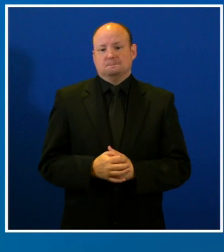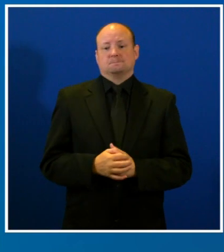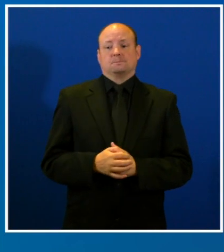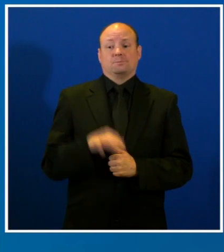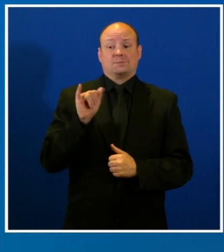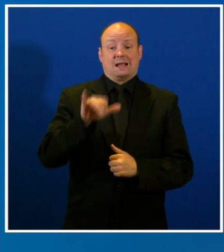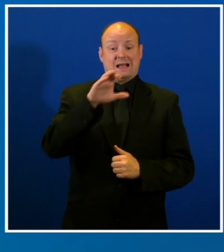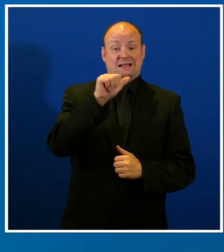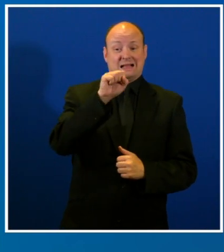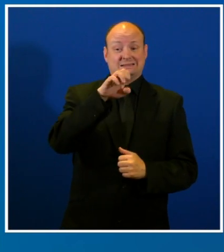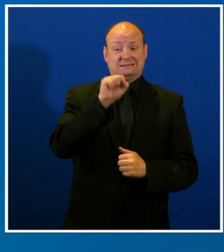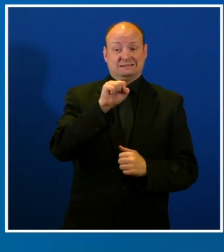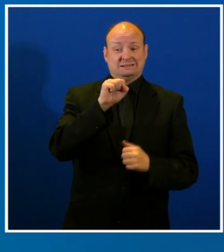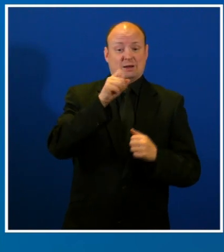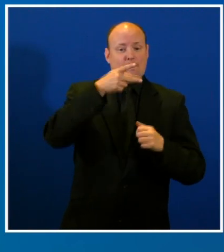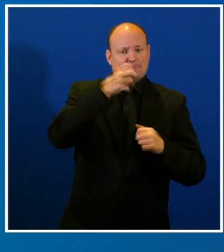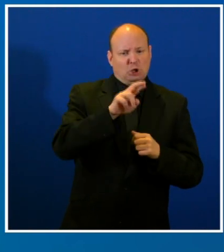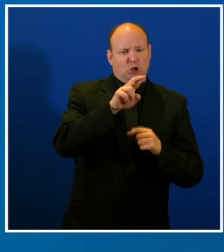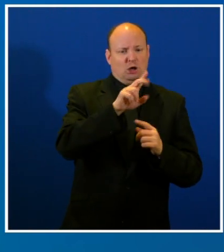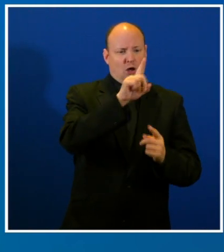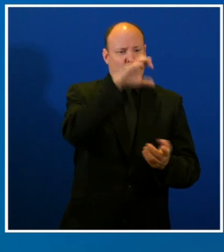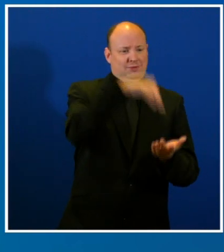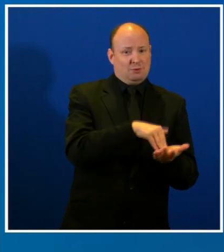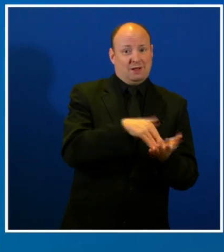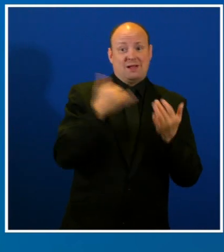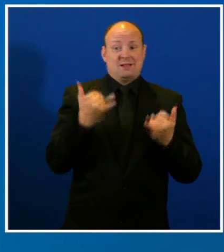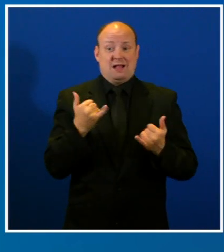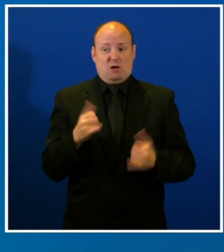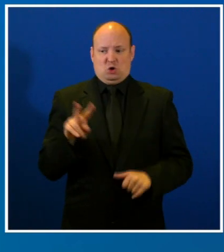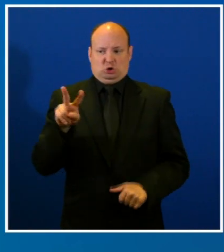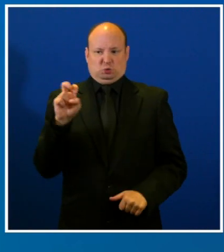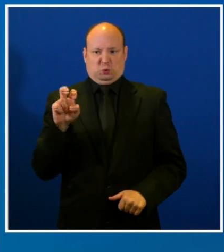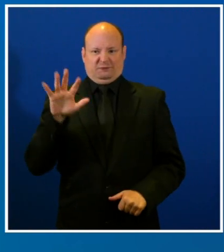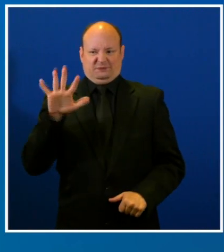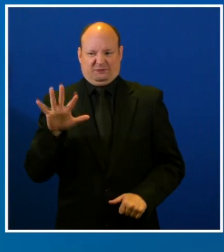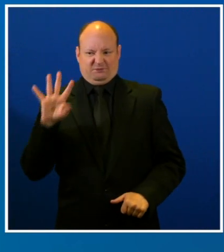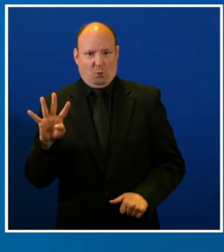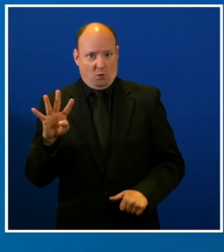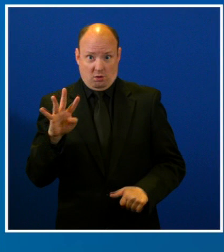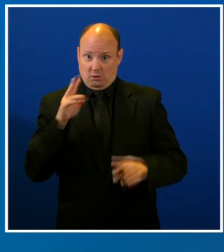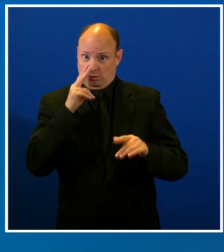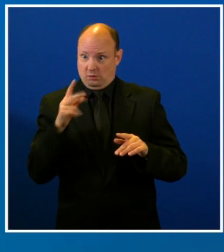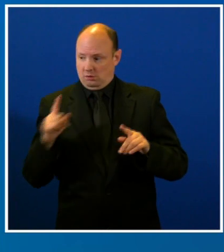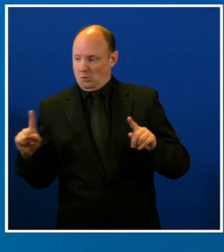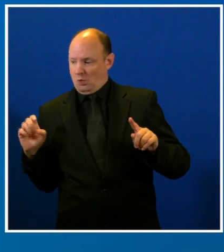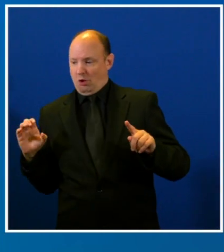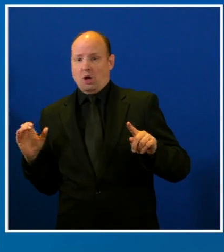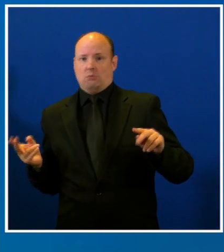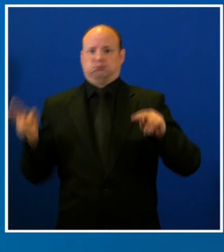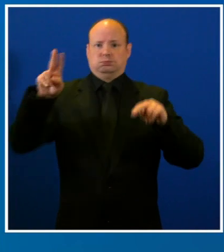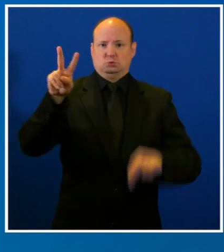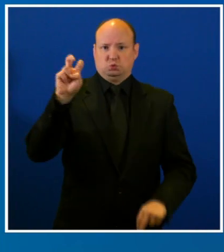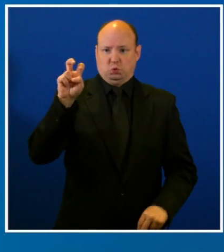it is over 254. That dramatic surge in cases has